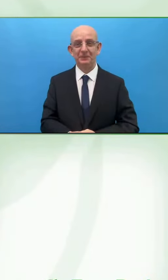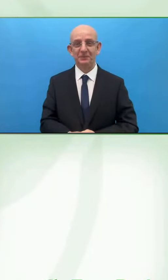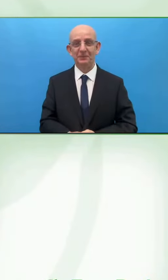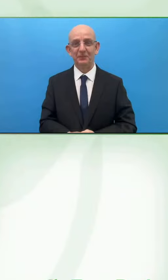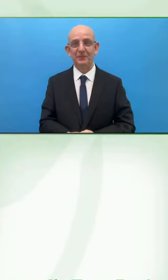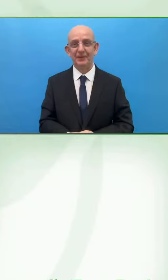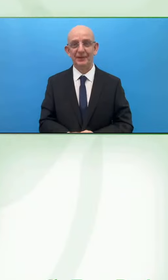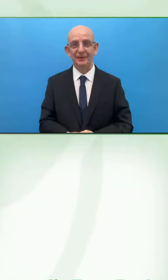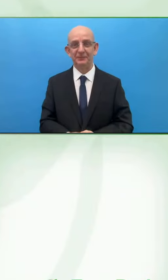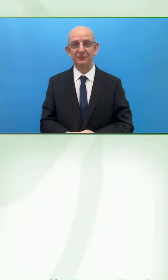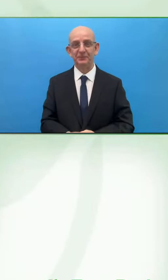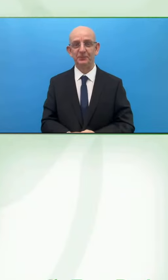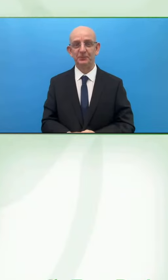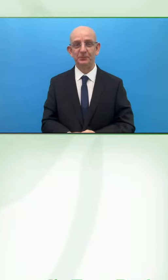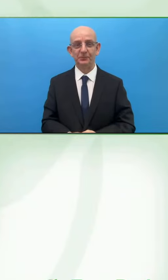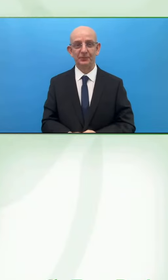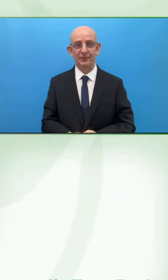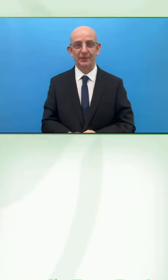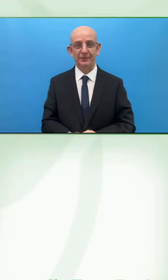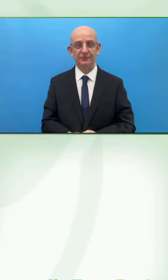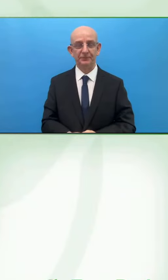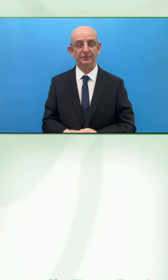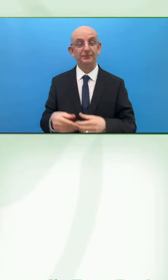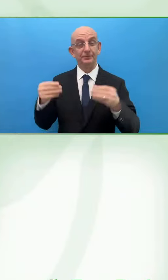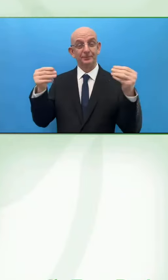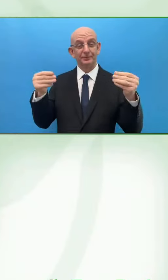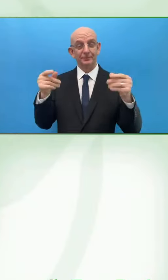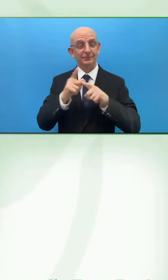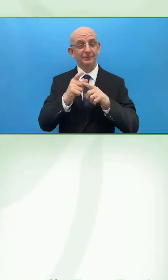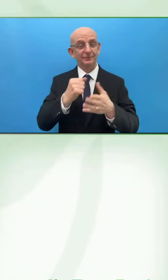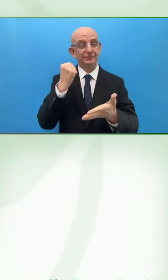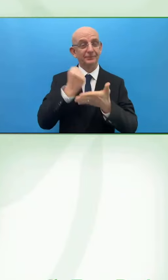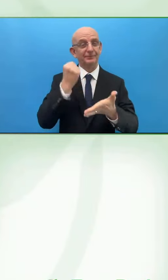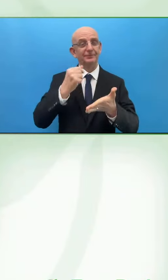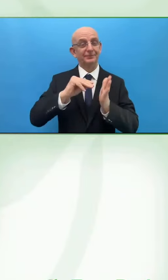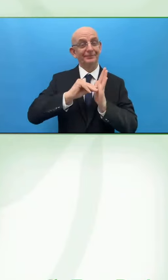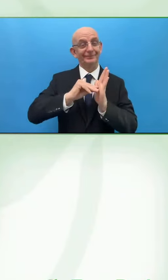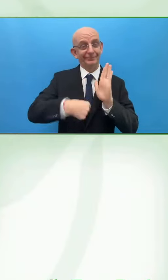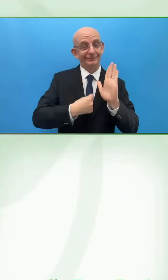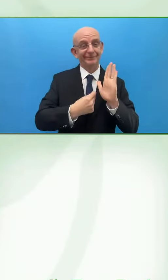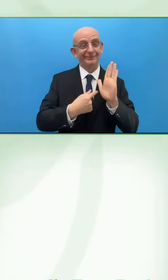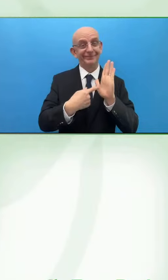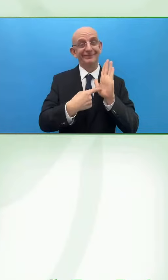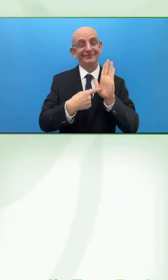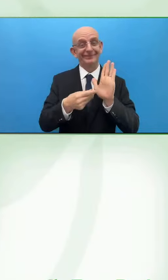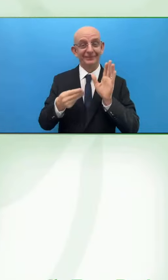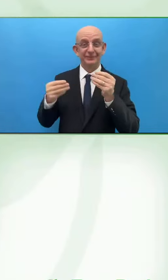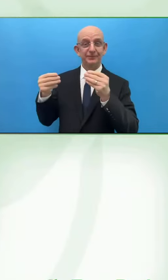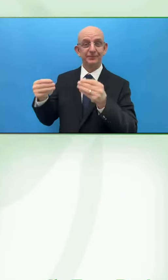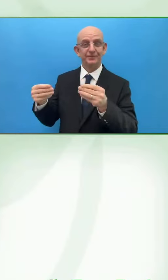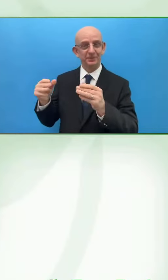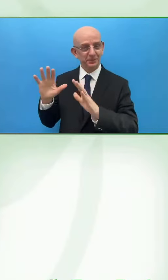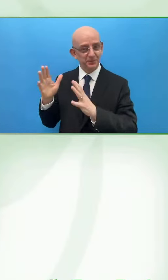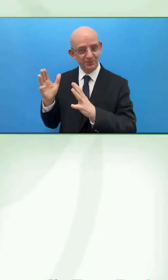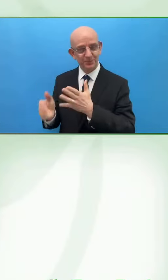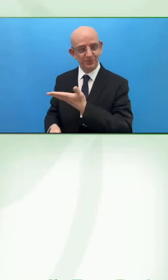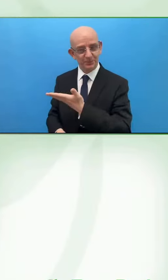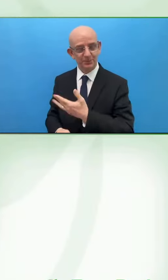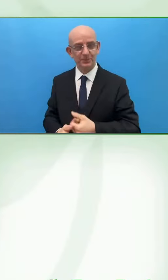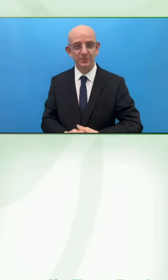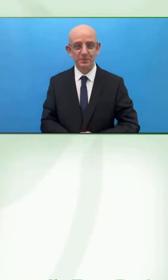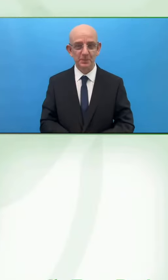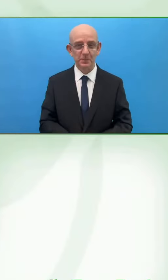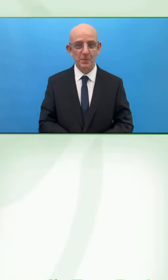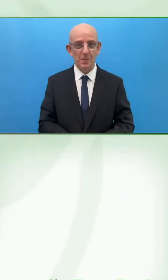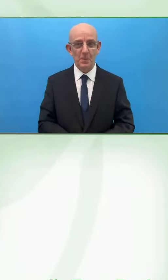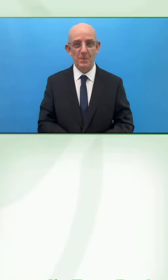Can the certificate be read out a bit for accessibility please?